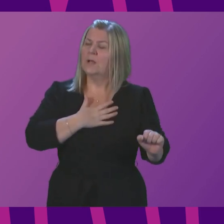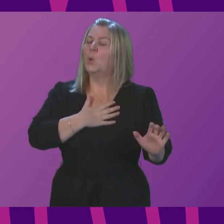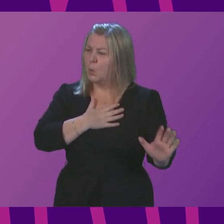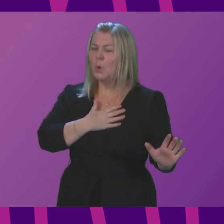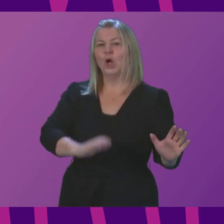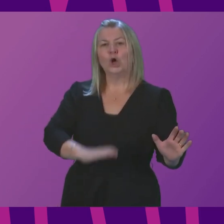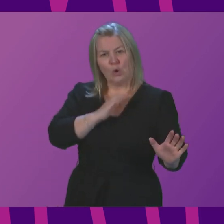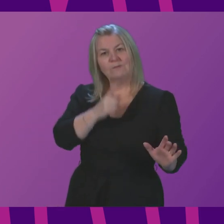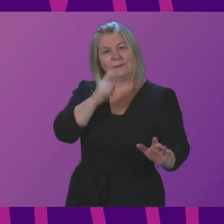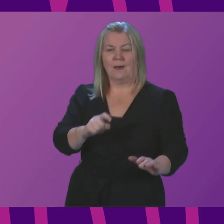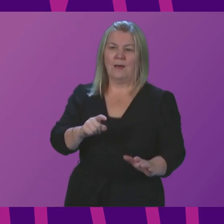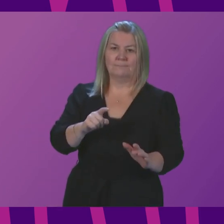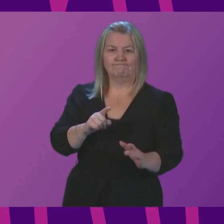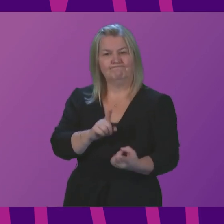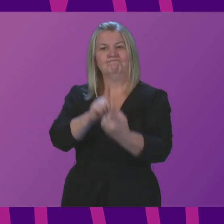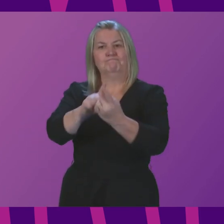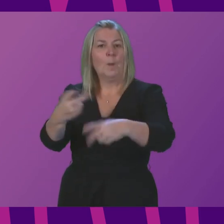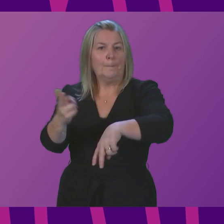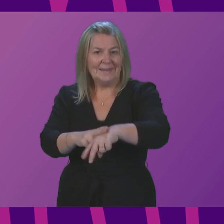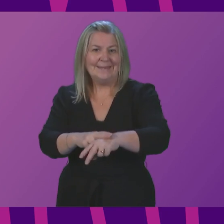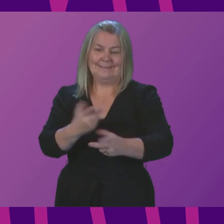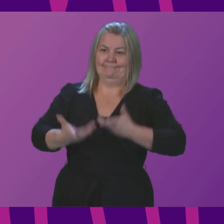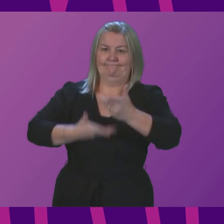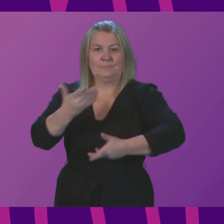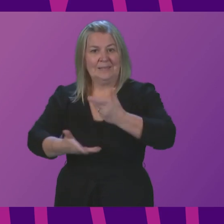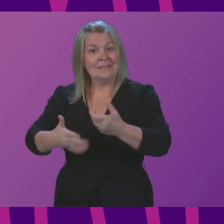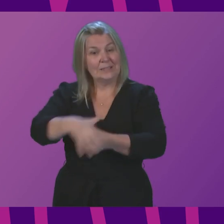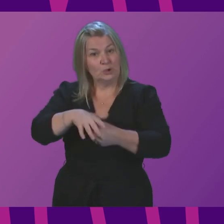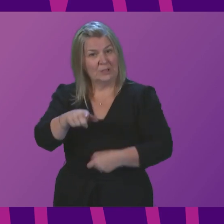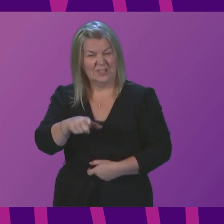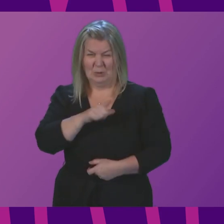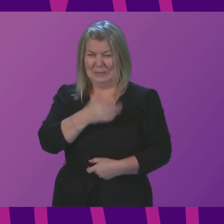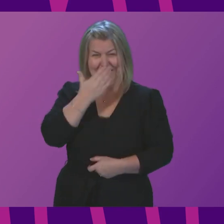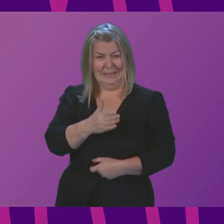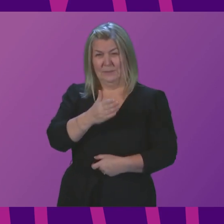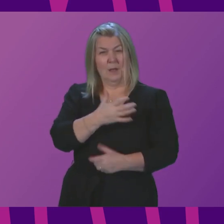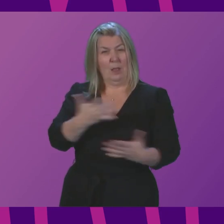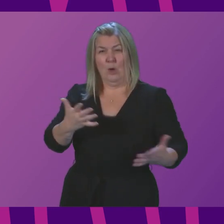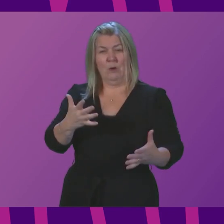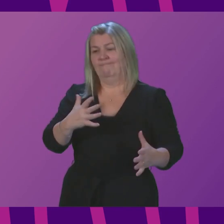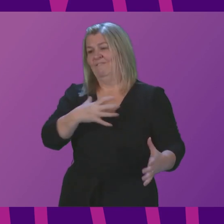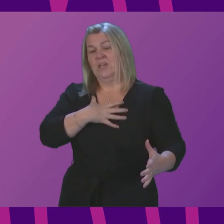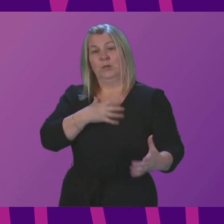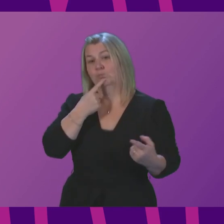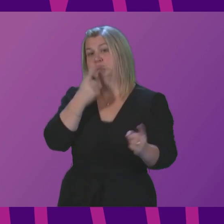without delay or hesitation, because, all too often, that is not the experience that is being reported?